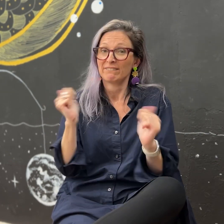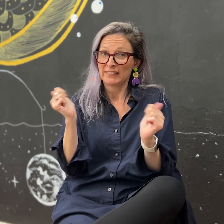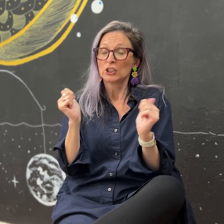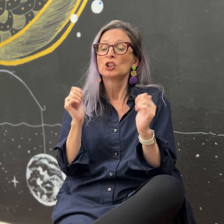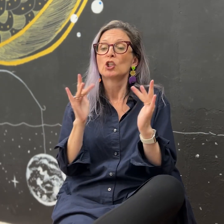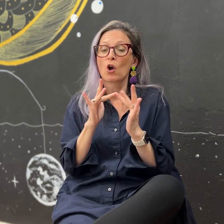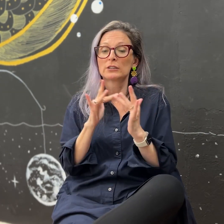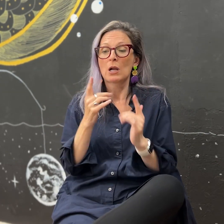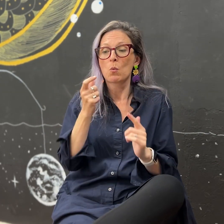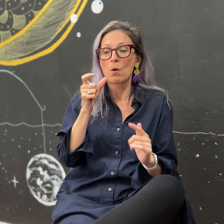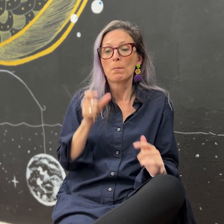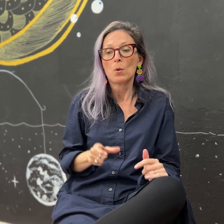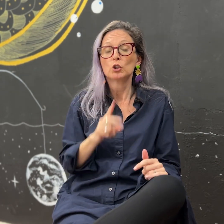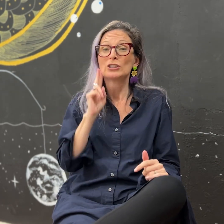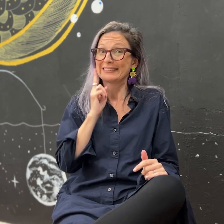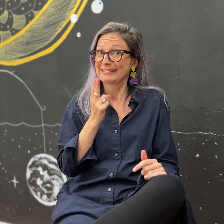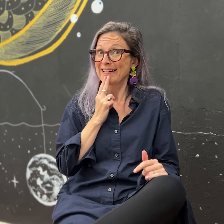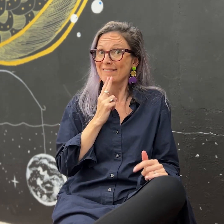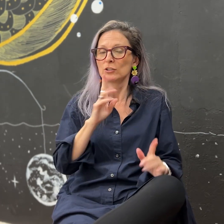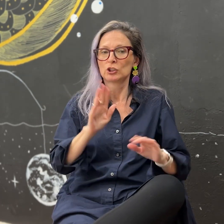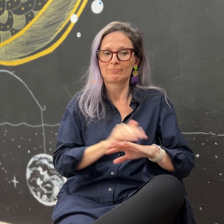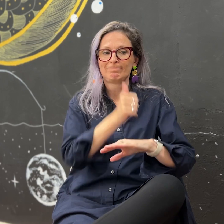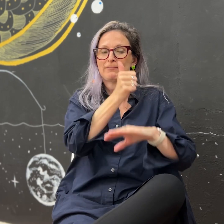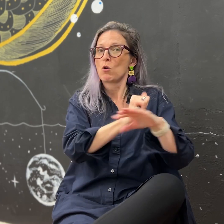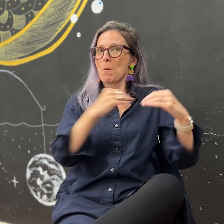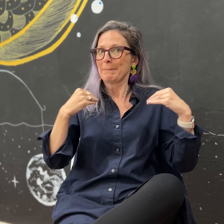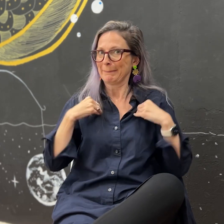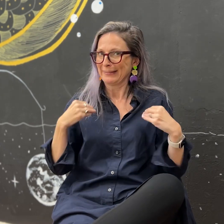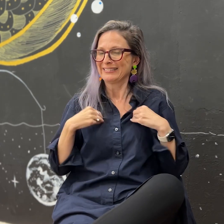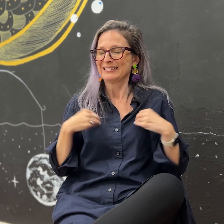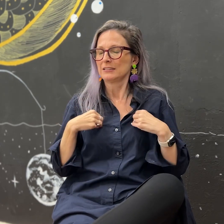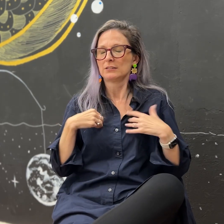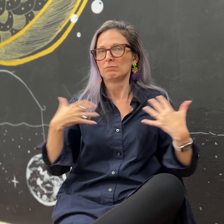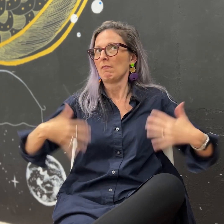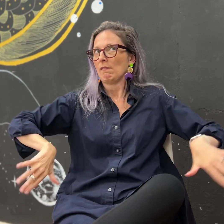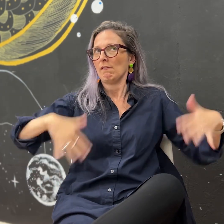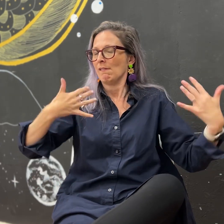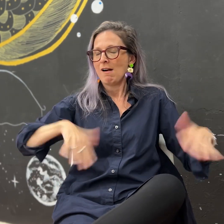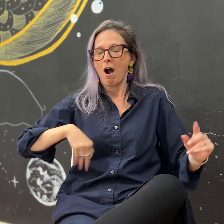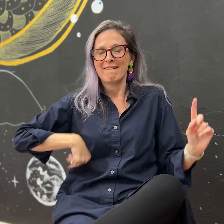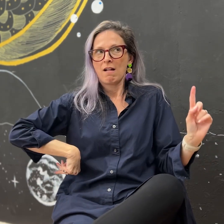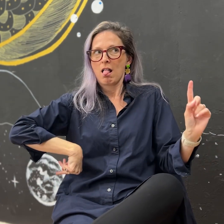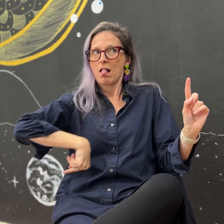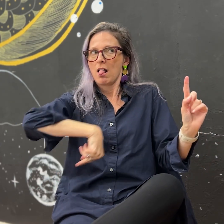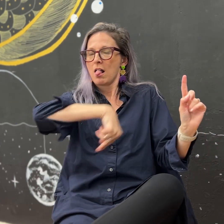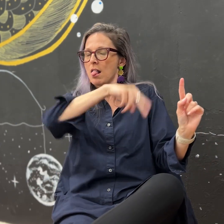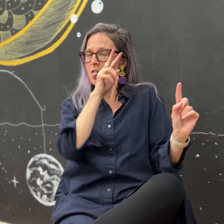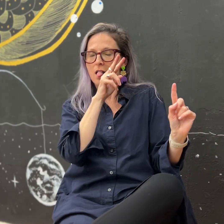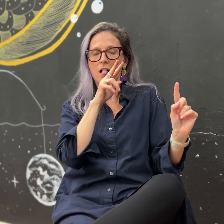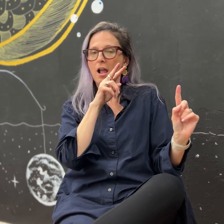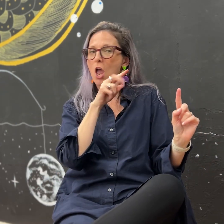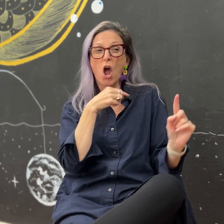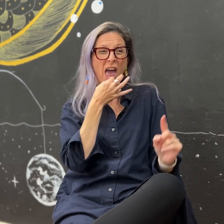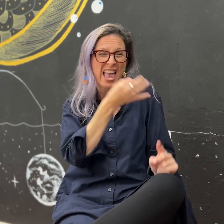I contacted a Deaf person I know who had established their own business – an incredible role model of mine